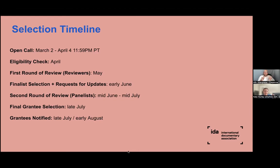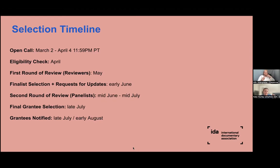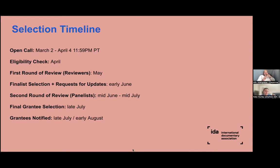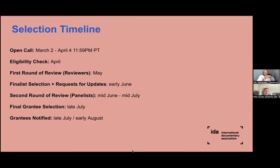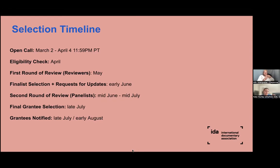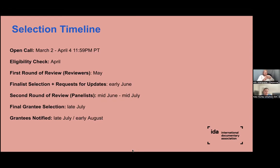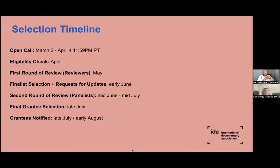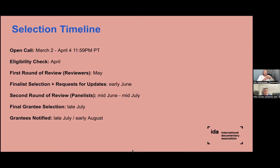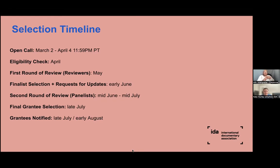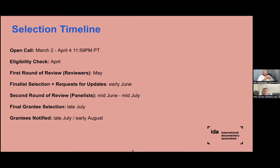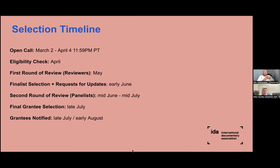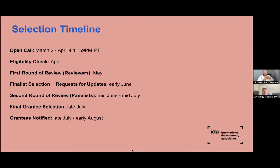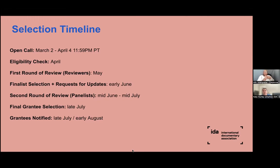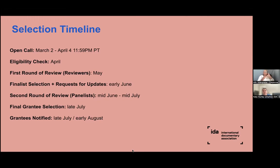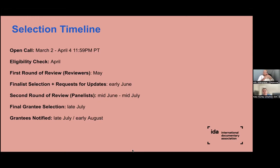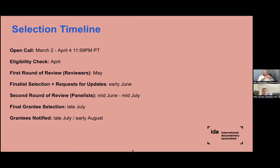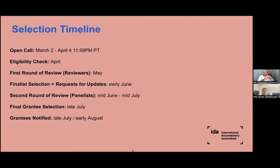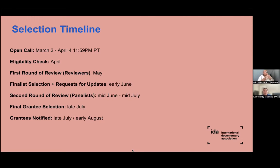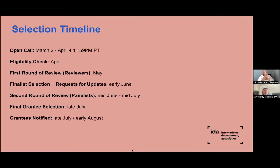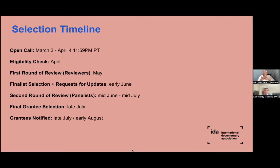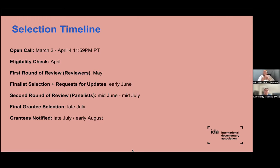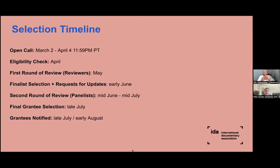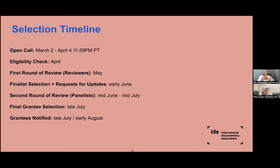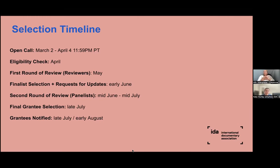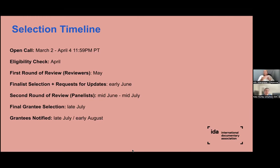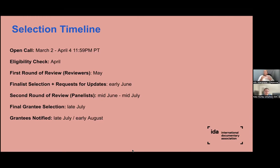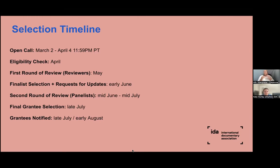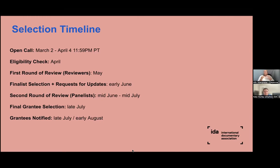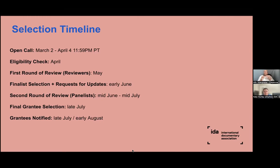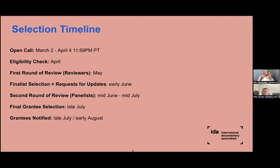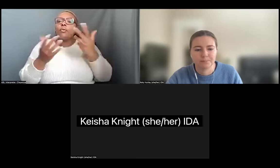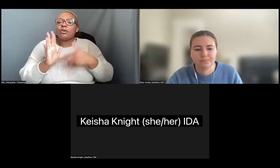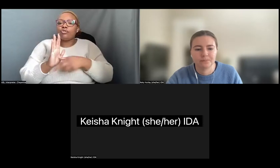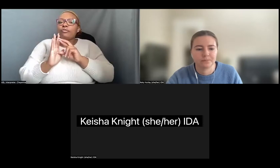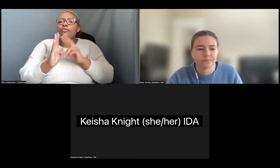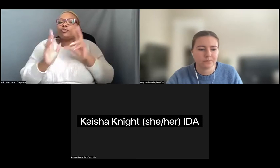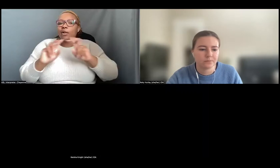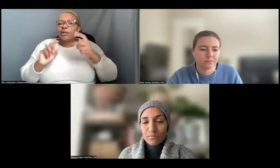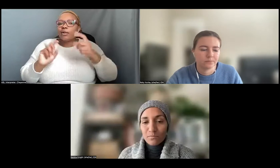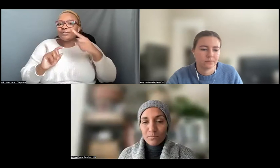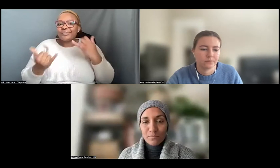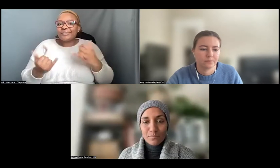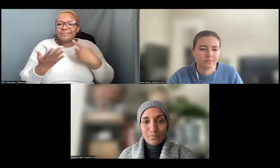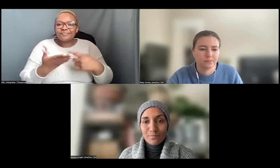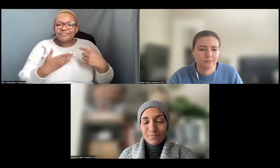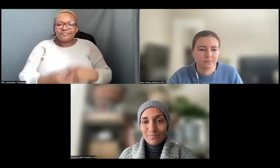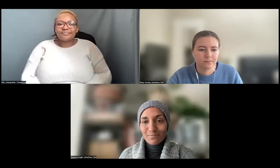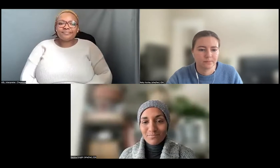Not the very black and white eligibility. But more what are reviewers analyzing for. Thanks, Katy.